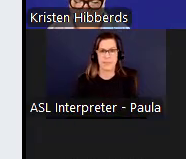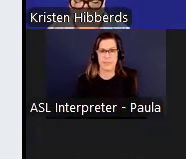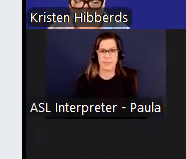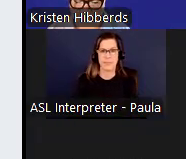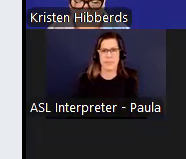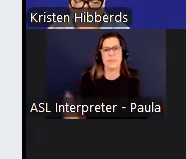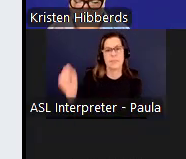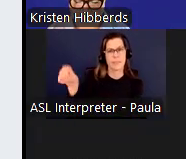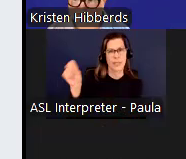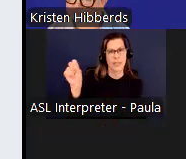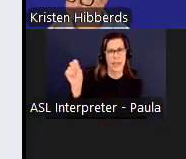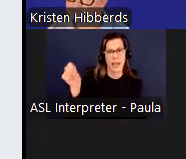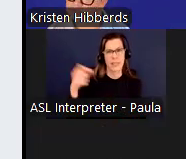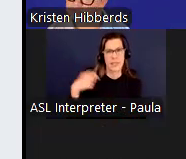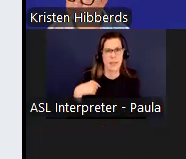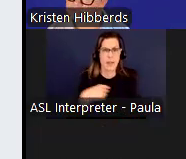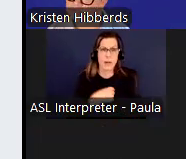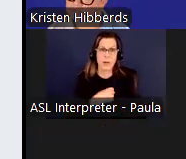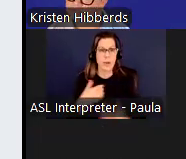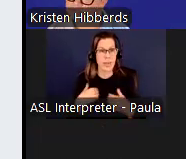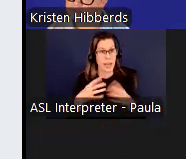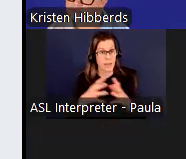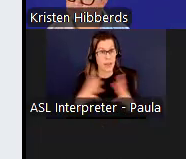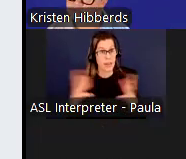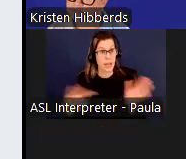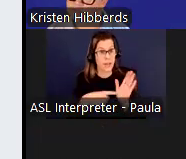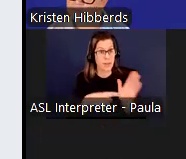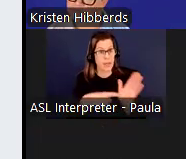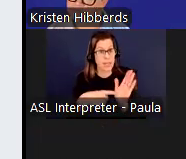Yeah, just that, you know, we have, we have a lot of examples of home care